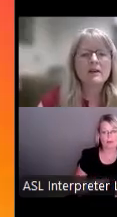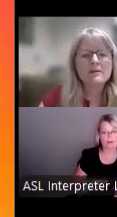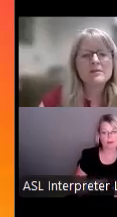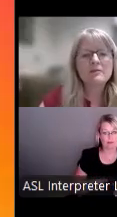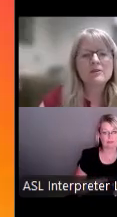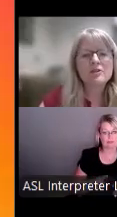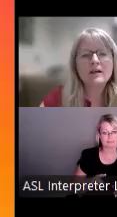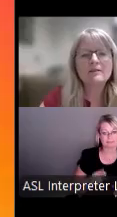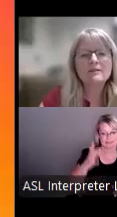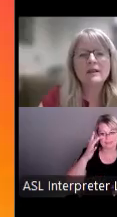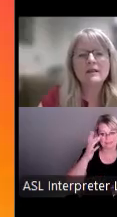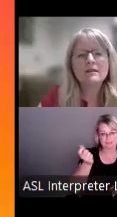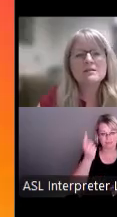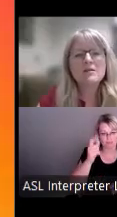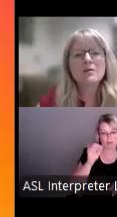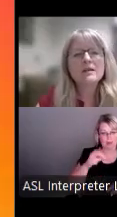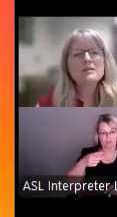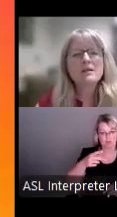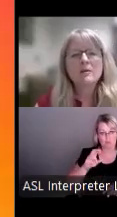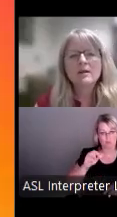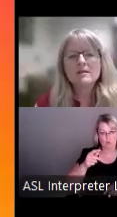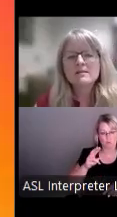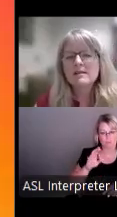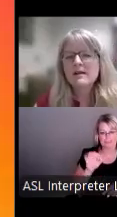develops for a child, and so the ways that we're going to see